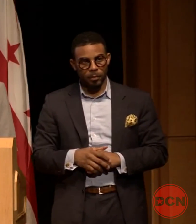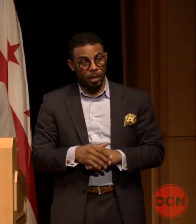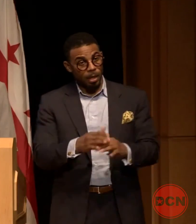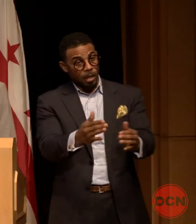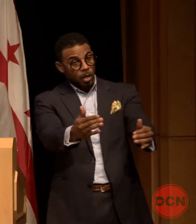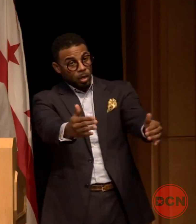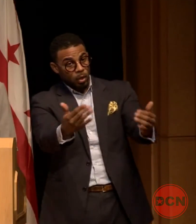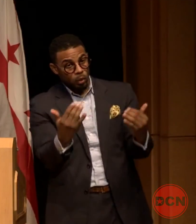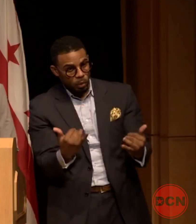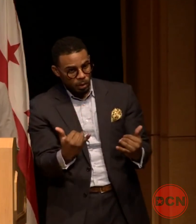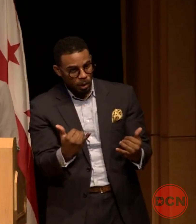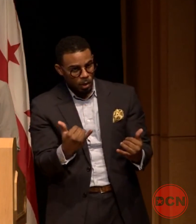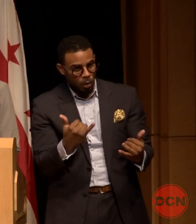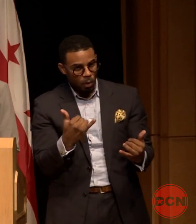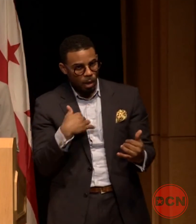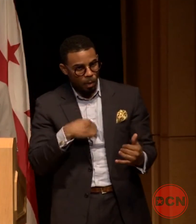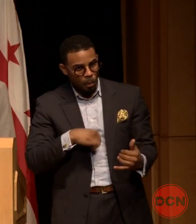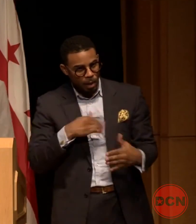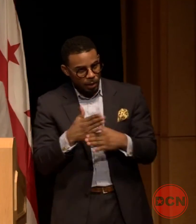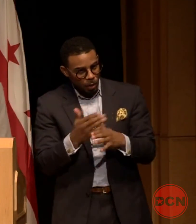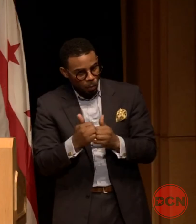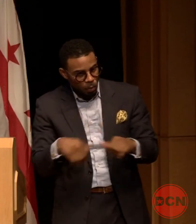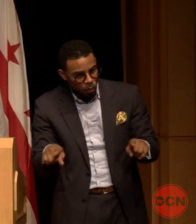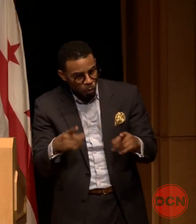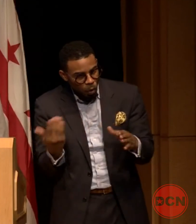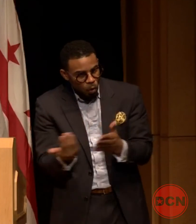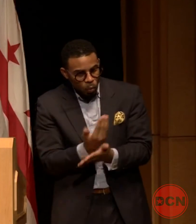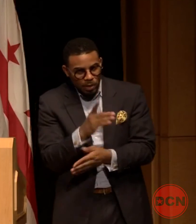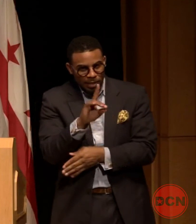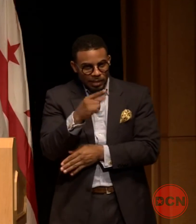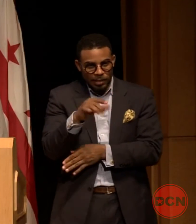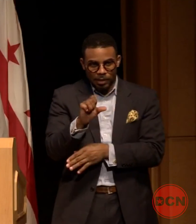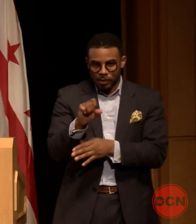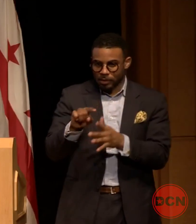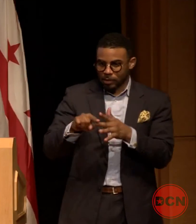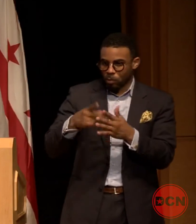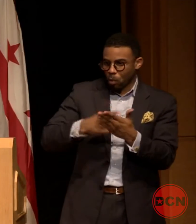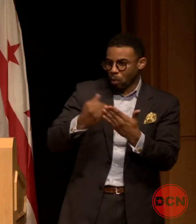TODAY I AM PROUD TO SHARE WITH YOU A NEW DGS INITIATIVE CALLED